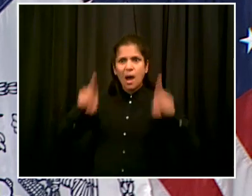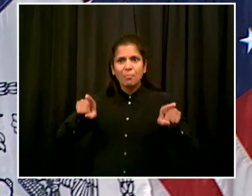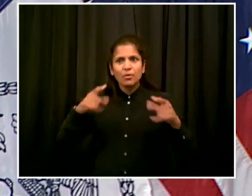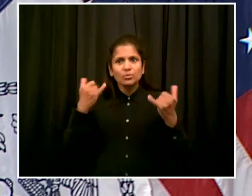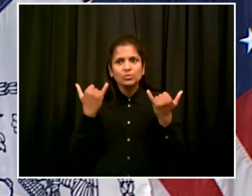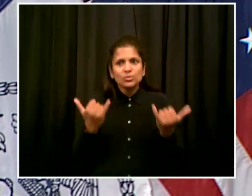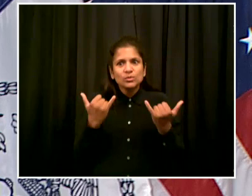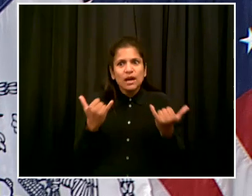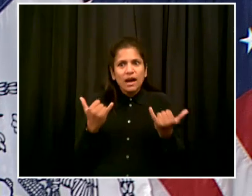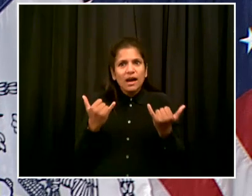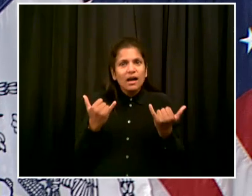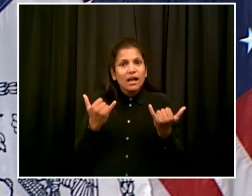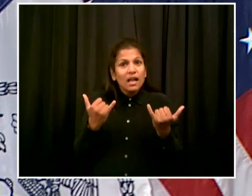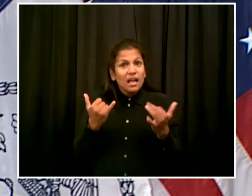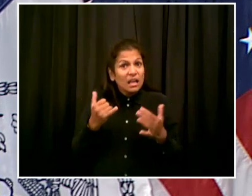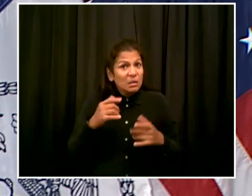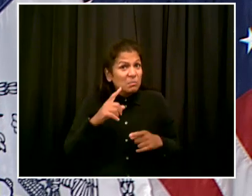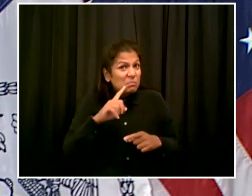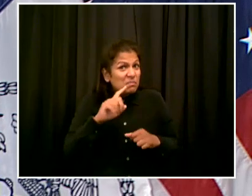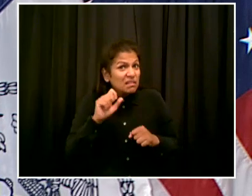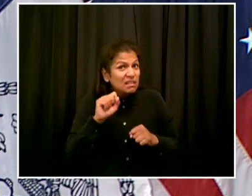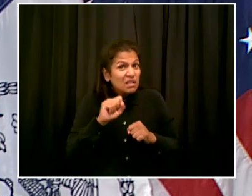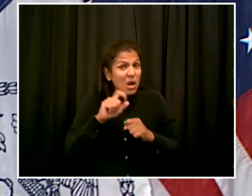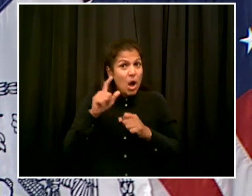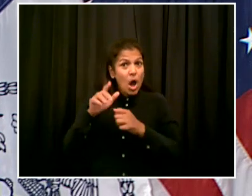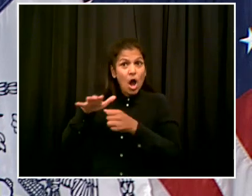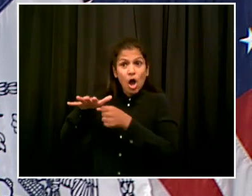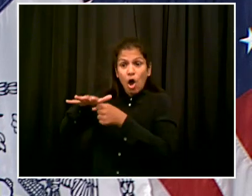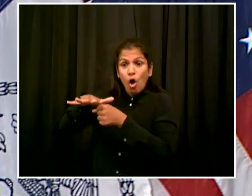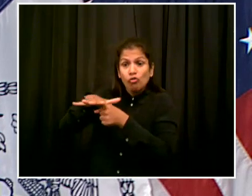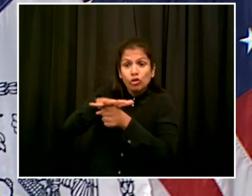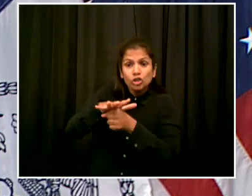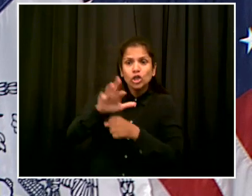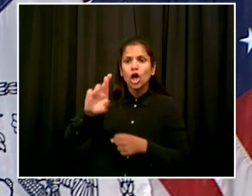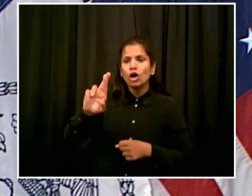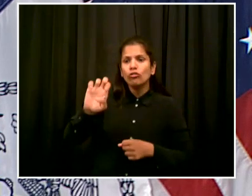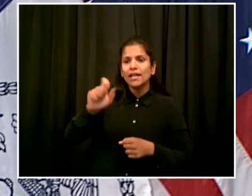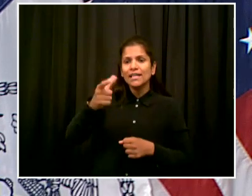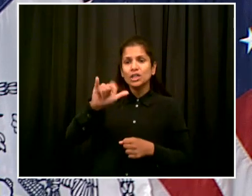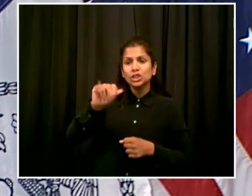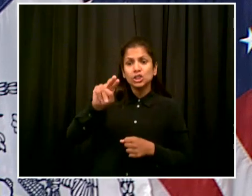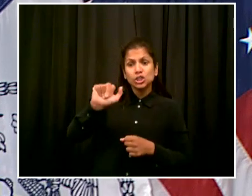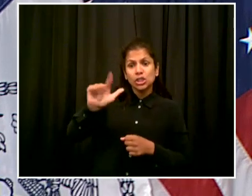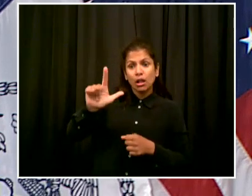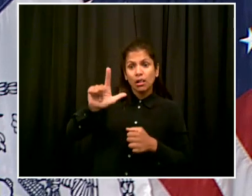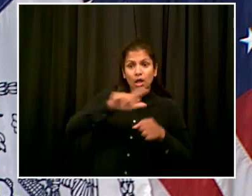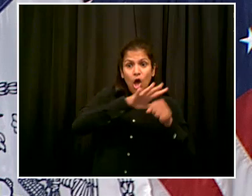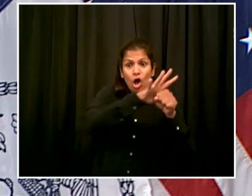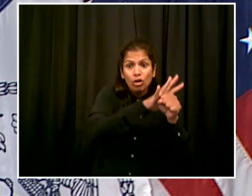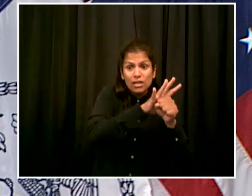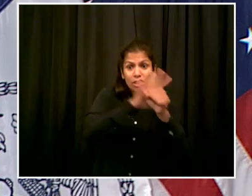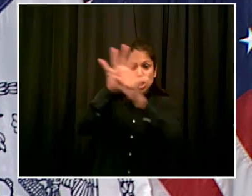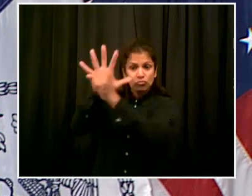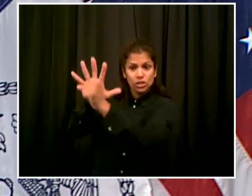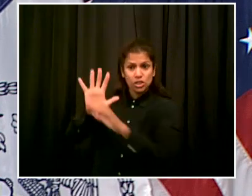NEWS FROM THE GOVERNOR LATER. I JUST WANTED TO HEAR YOUR REACTION. WILL IT BE A REGION BY REGIO N TNGHI?